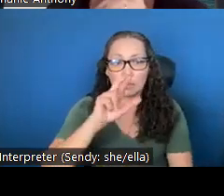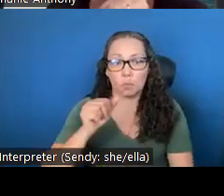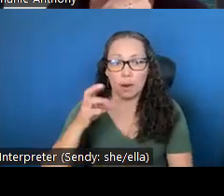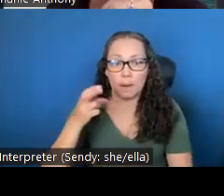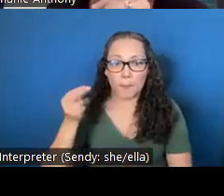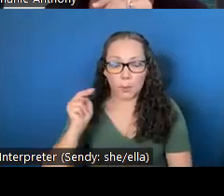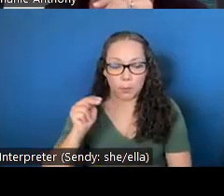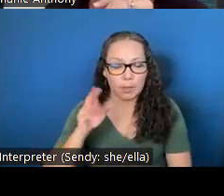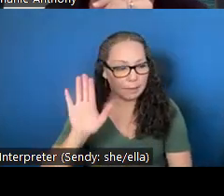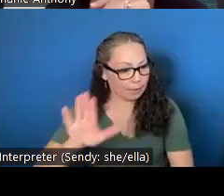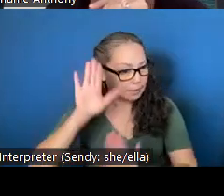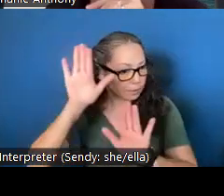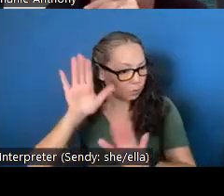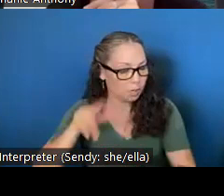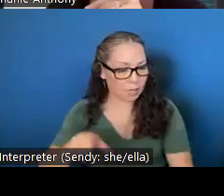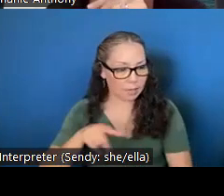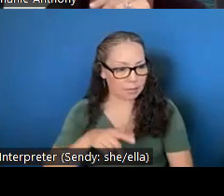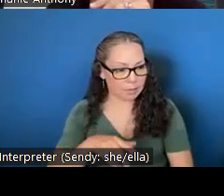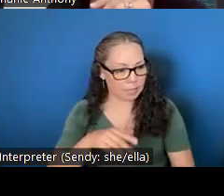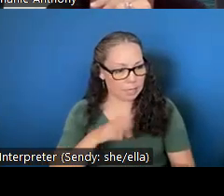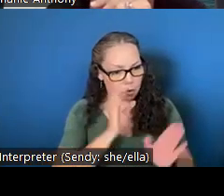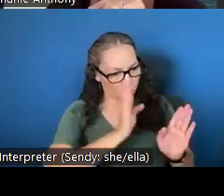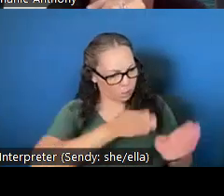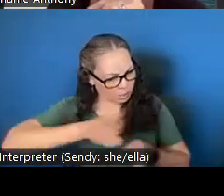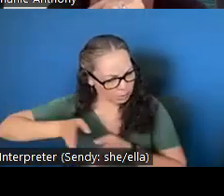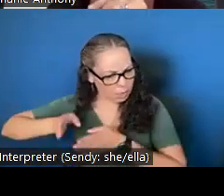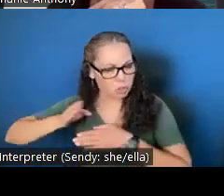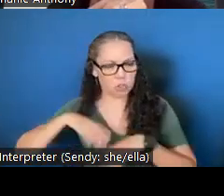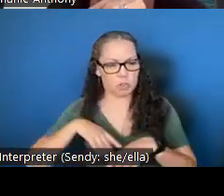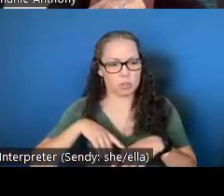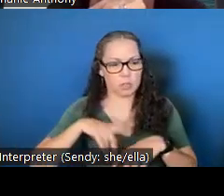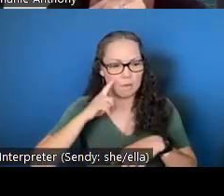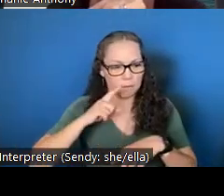organizational sort of concept you have there breaking down silos uh I was listening to the